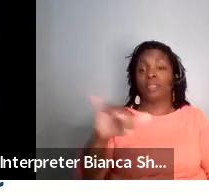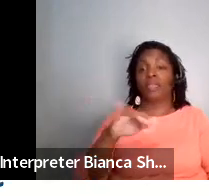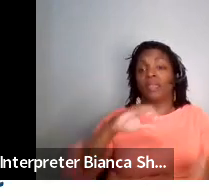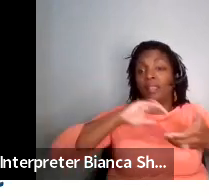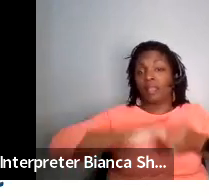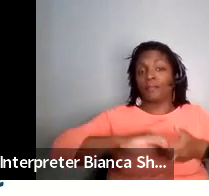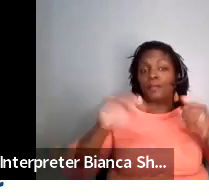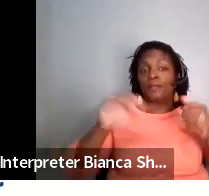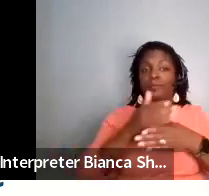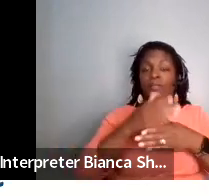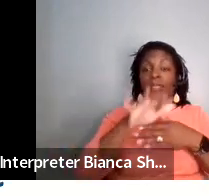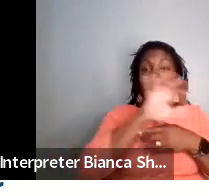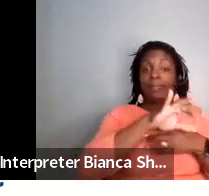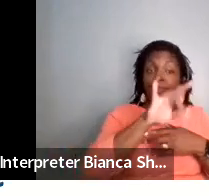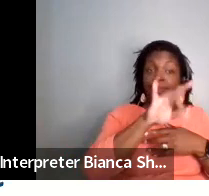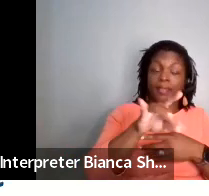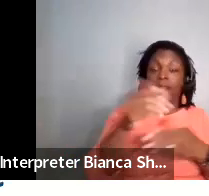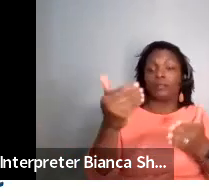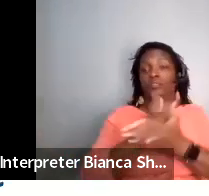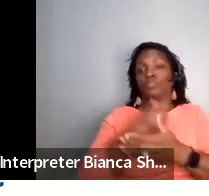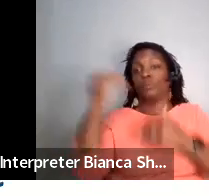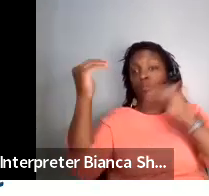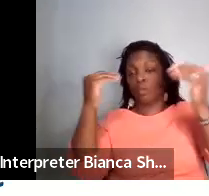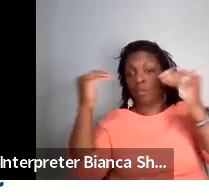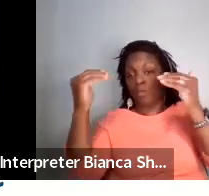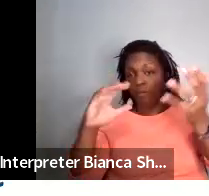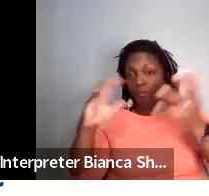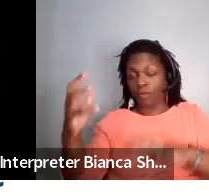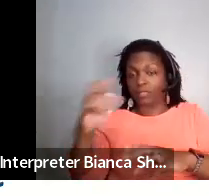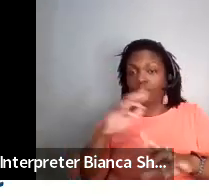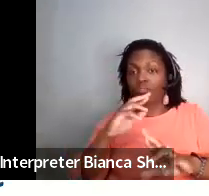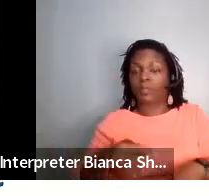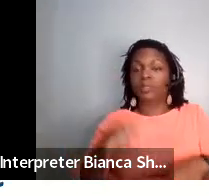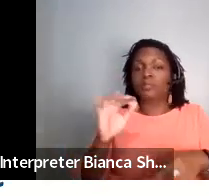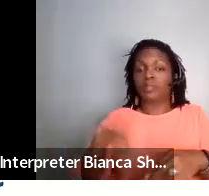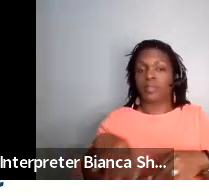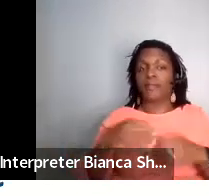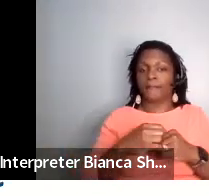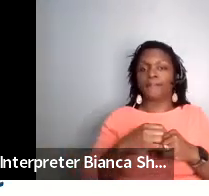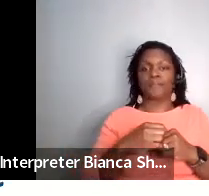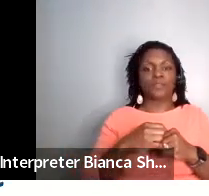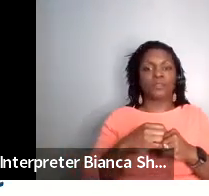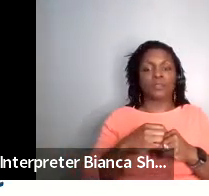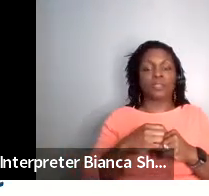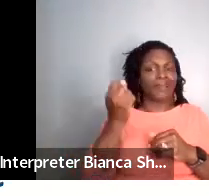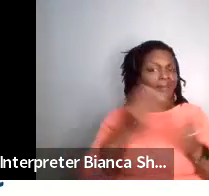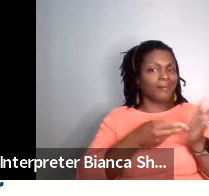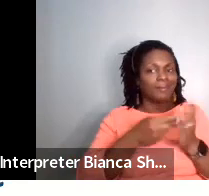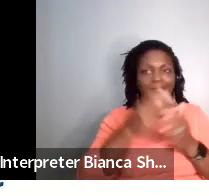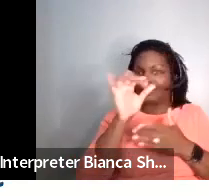So, as I mentioned, 9, 8, 8 was a pivotal in this moment, and also developing crisis response services.